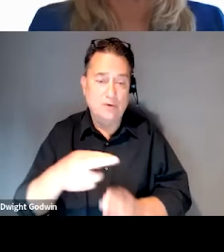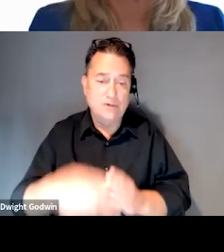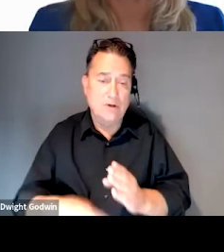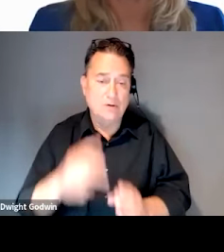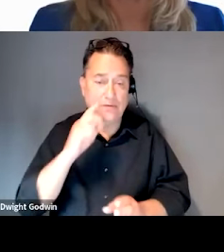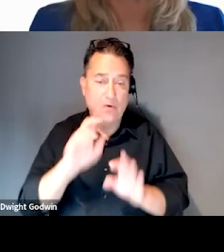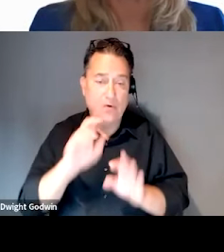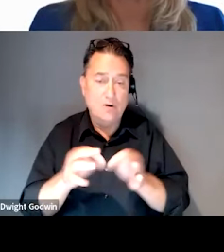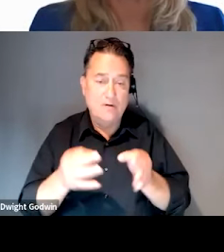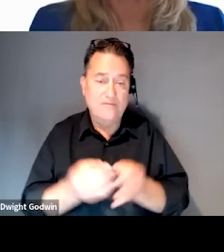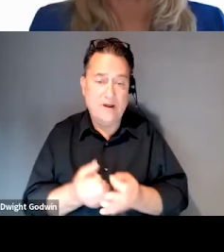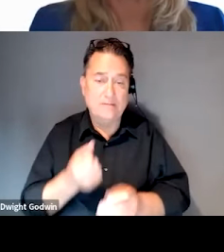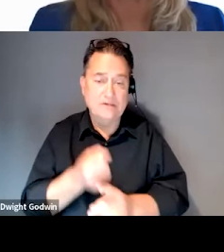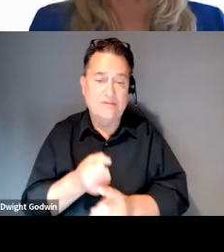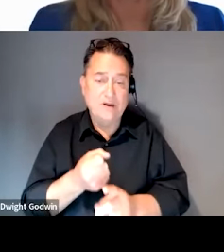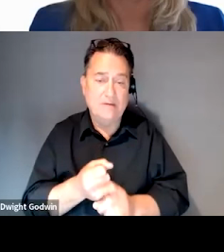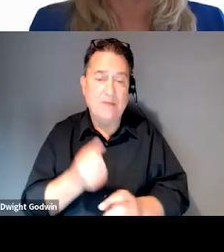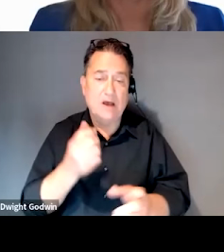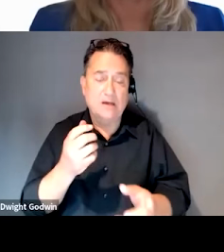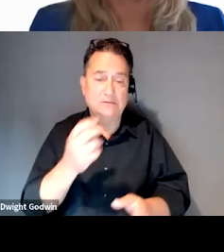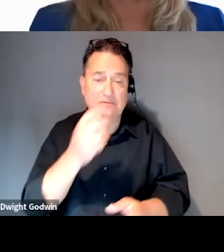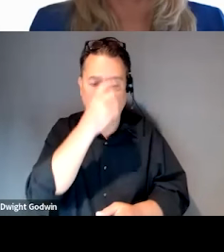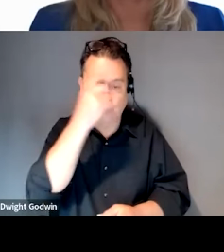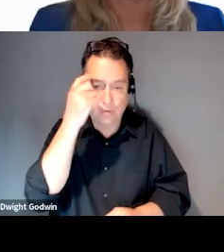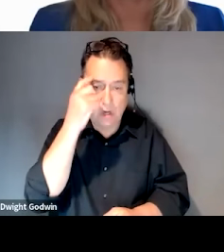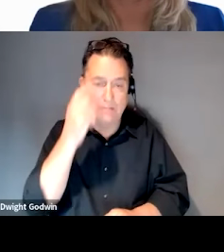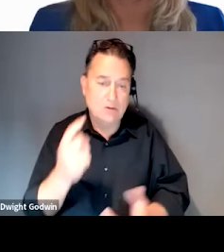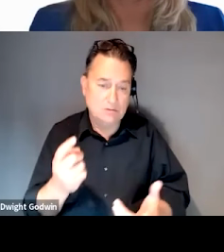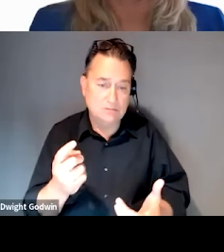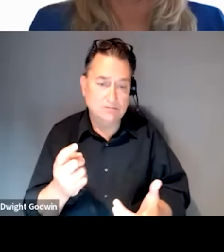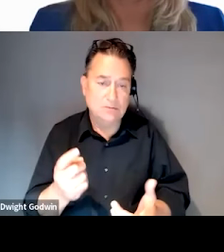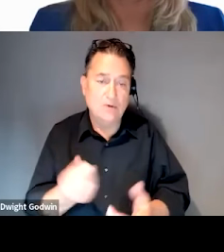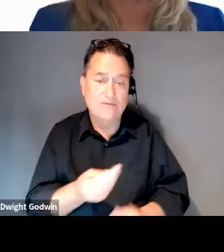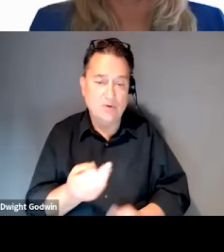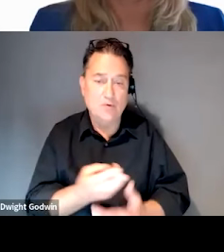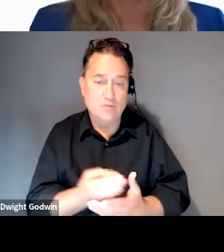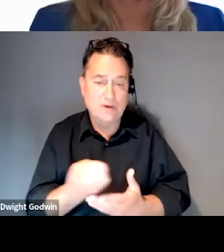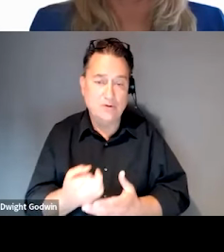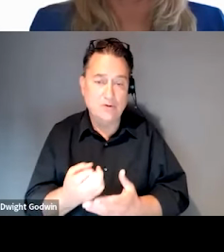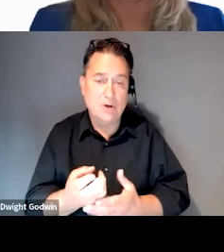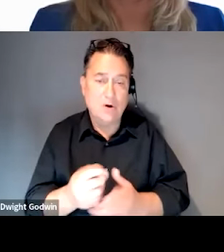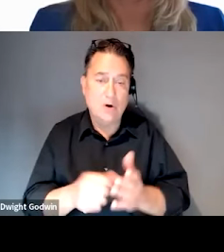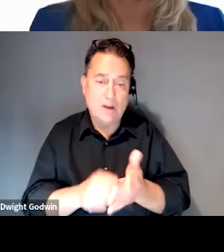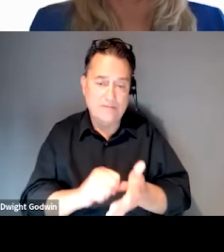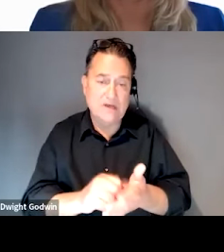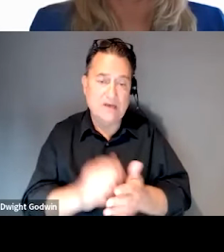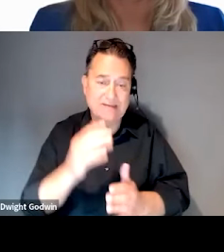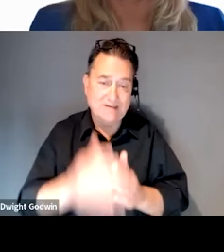mental health, and trauma. Several of our resources are highlighted at the end of our presentation and we hope that you visit our website